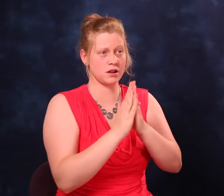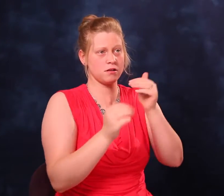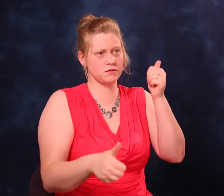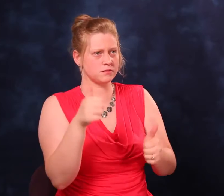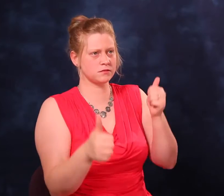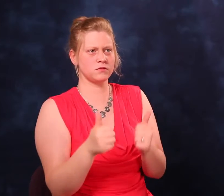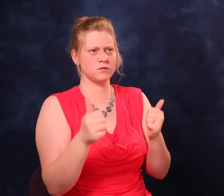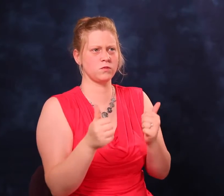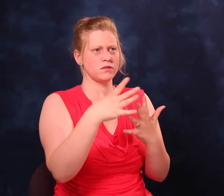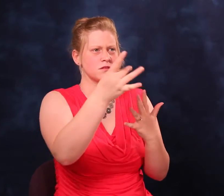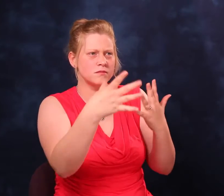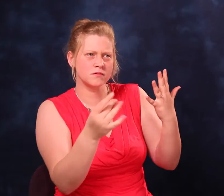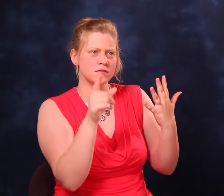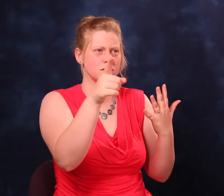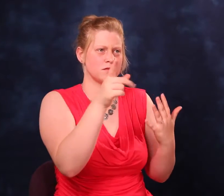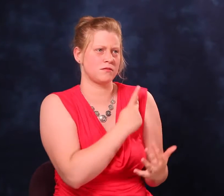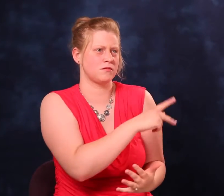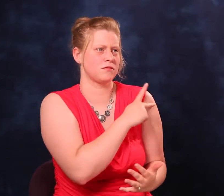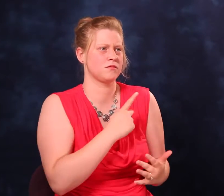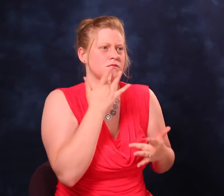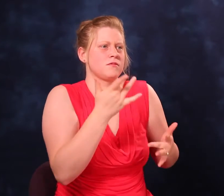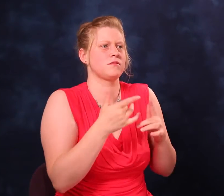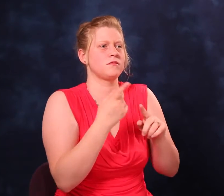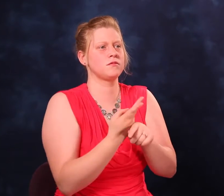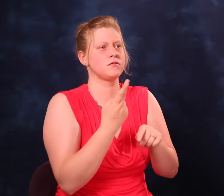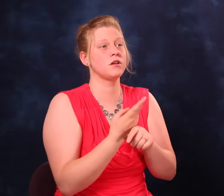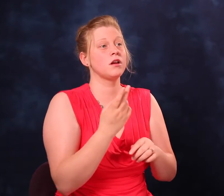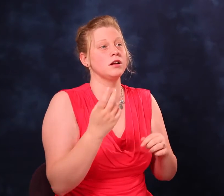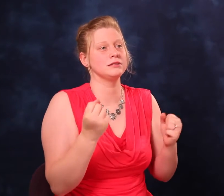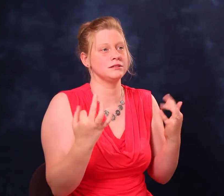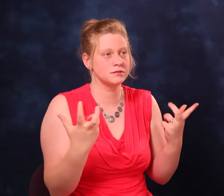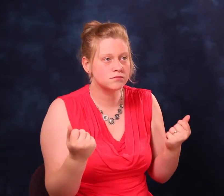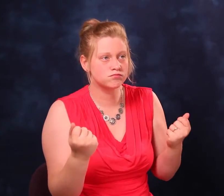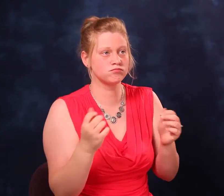if you ask which method the patient prefers: